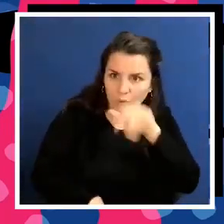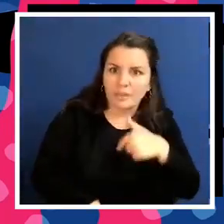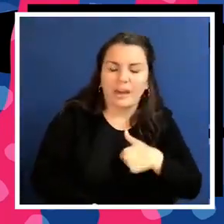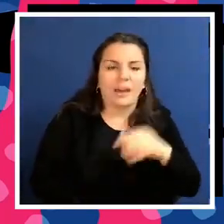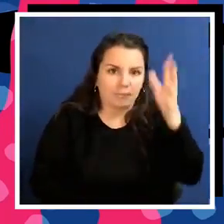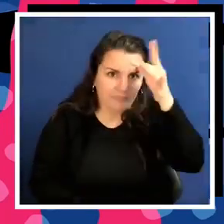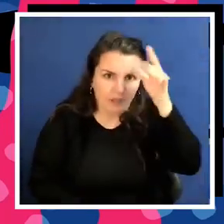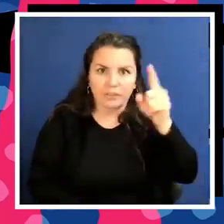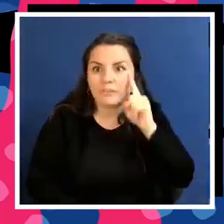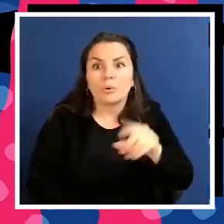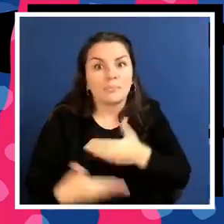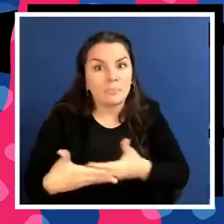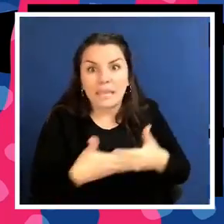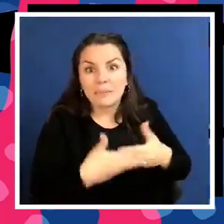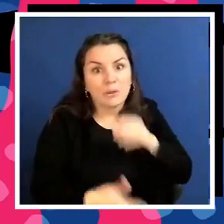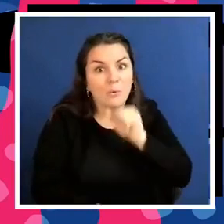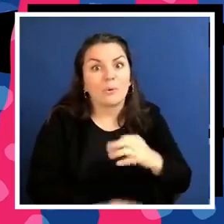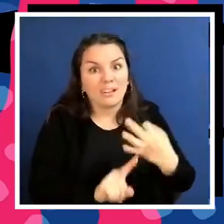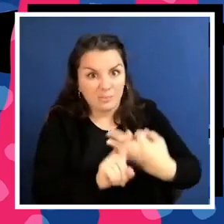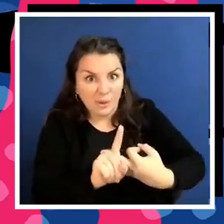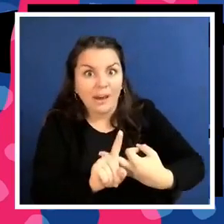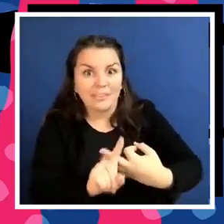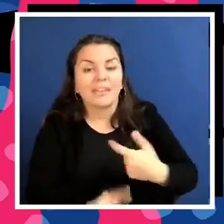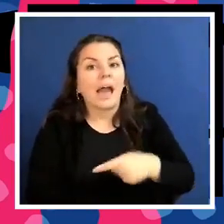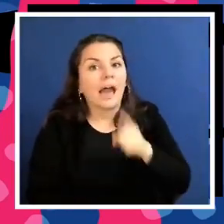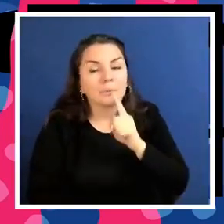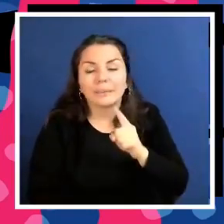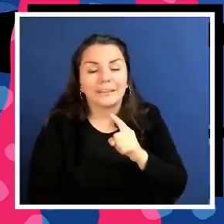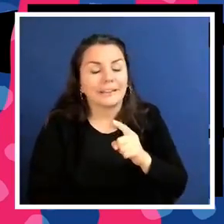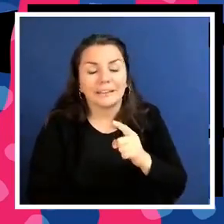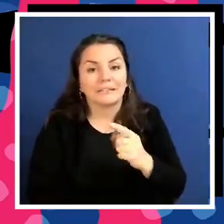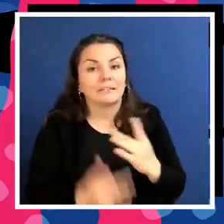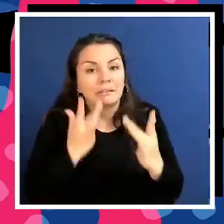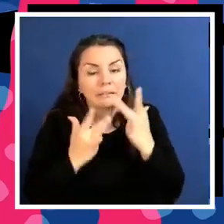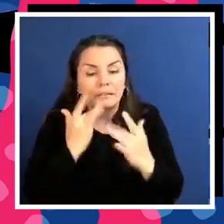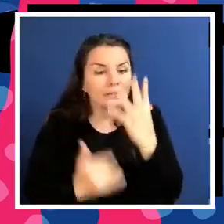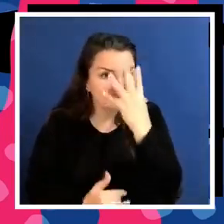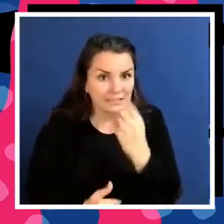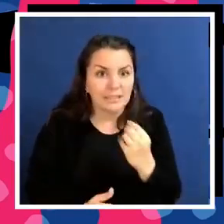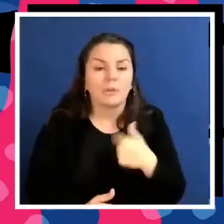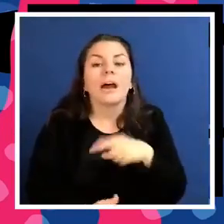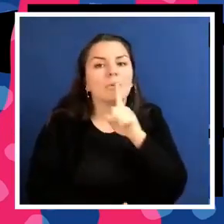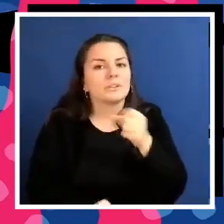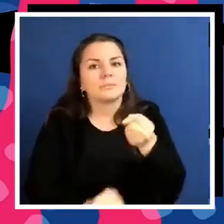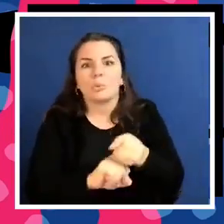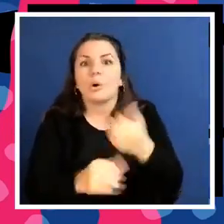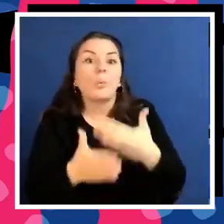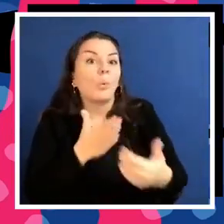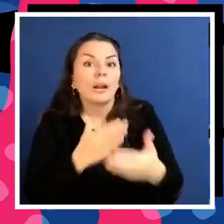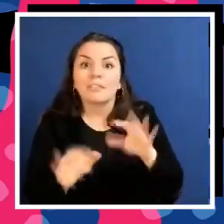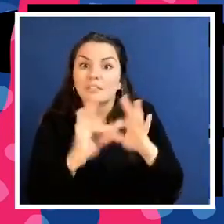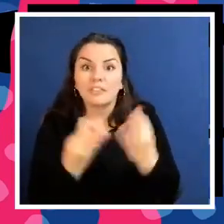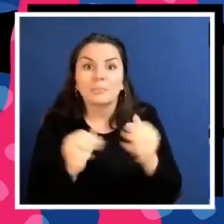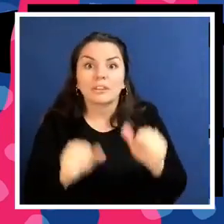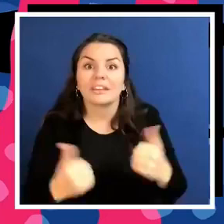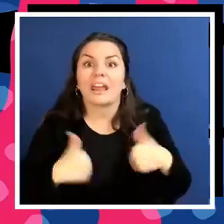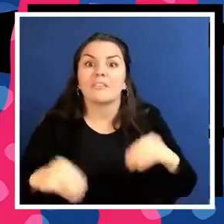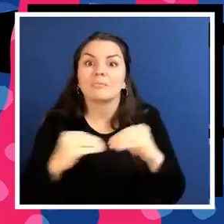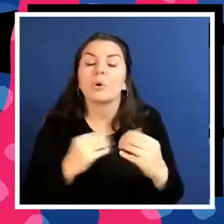THAT HELP FAMILIES BREATHE A LITTLE EASIER AND SLEEP A LITTLE SOUNDER. AS YOU KNOW, I'M A FATHER OF A